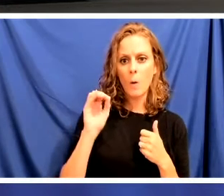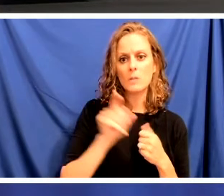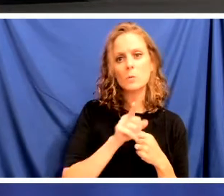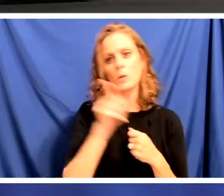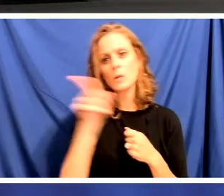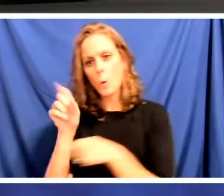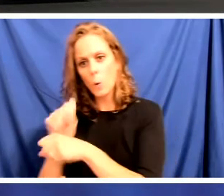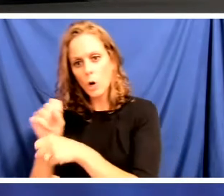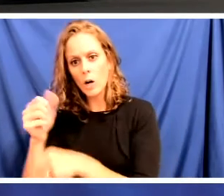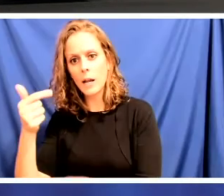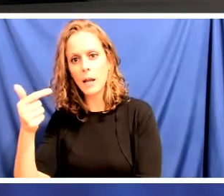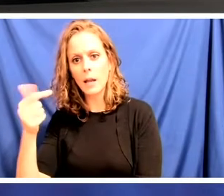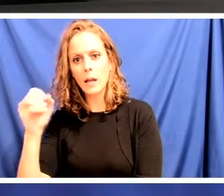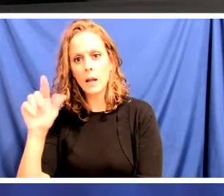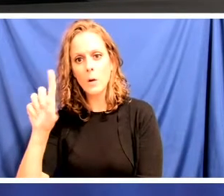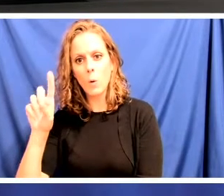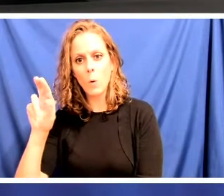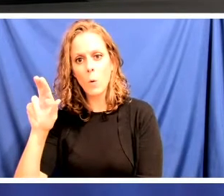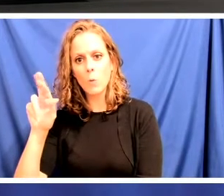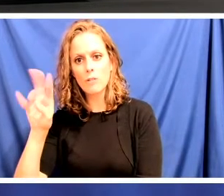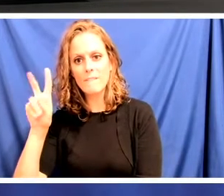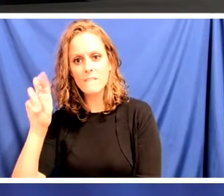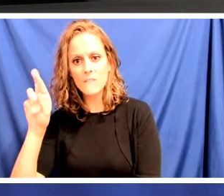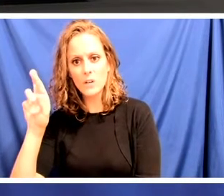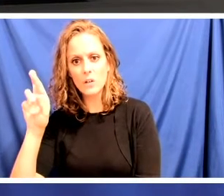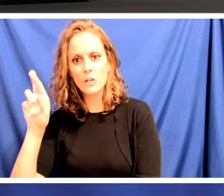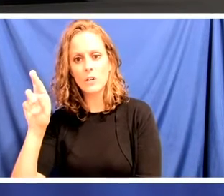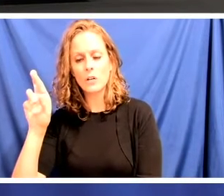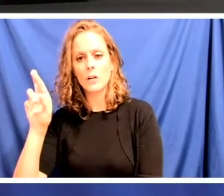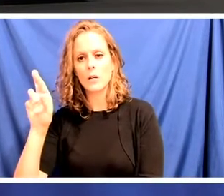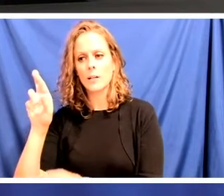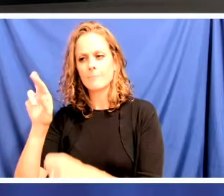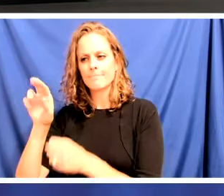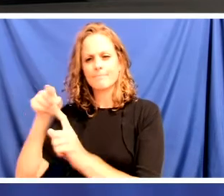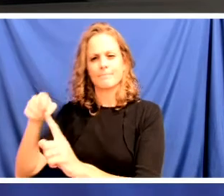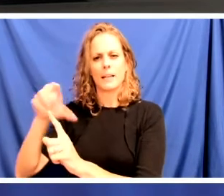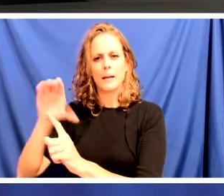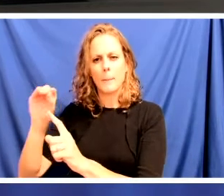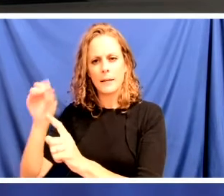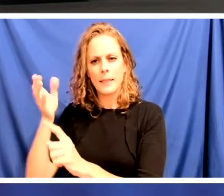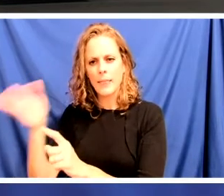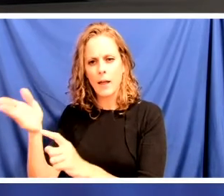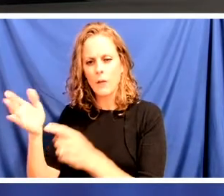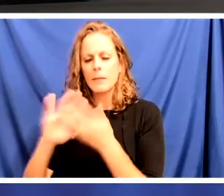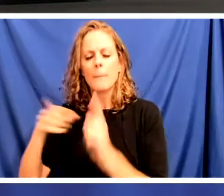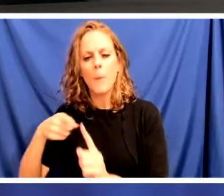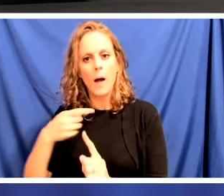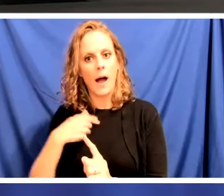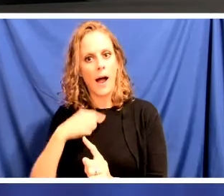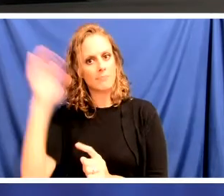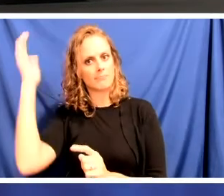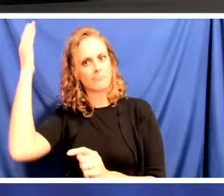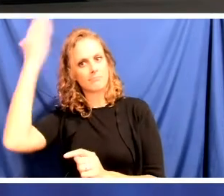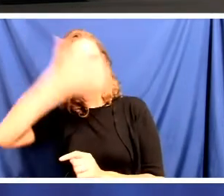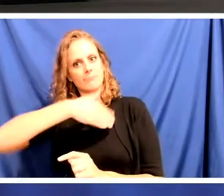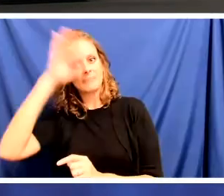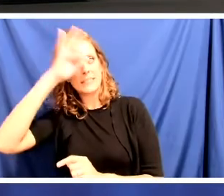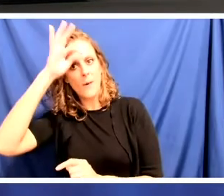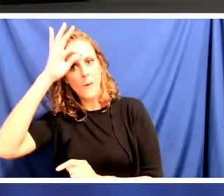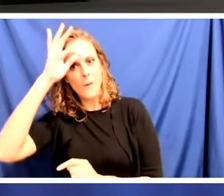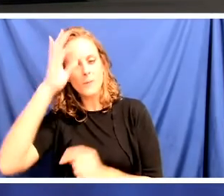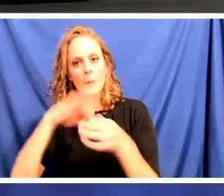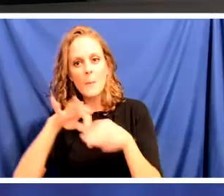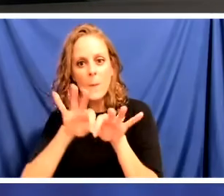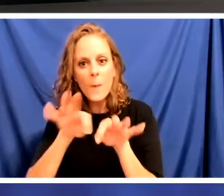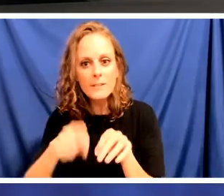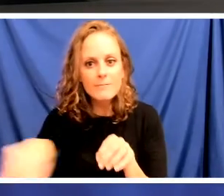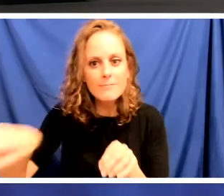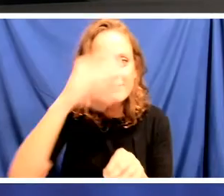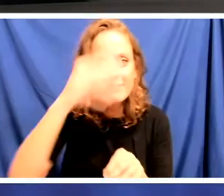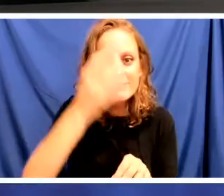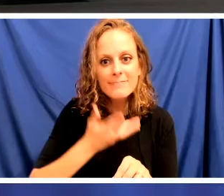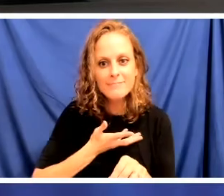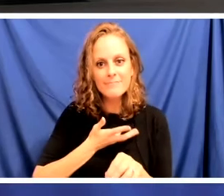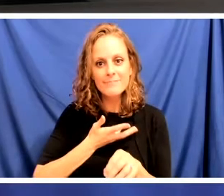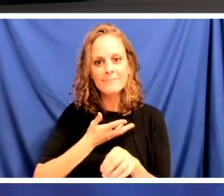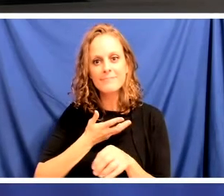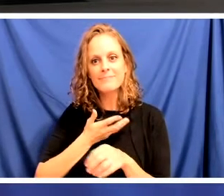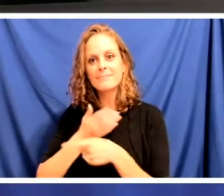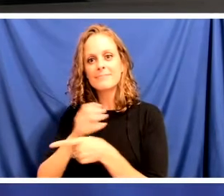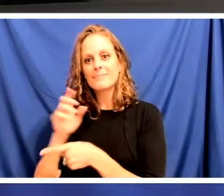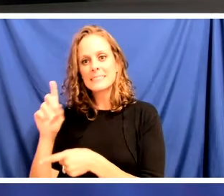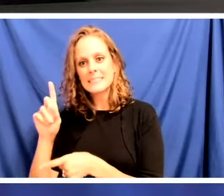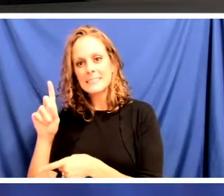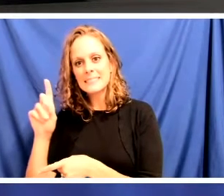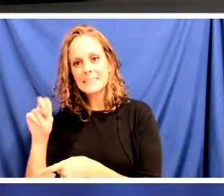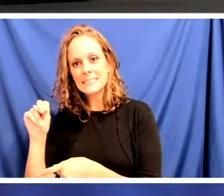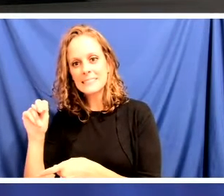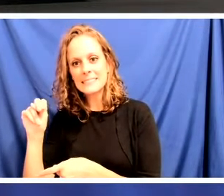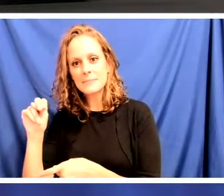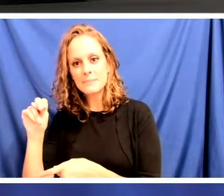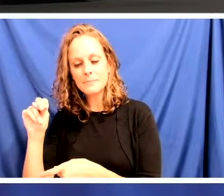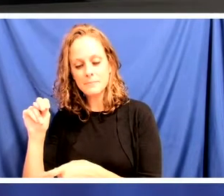That was really interesting to learn and so again, you guys know your community's best, and so this is a way for you to tell our demographers and then the board why your community should be kept together.